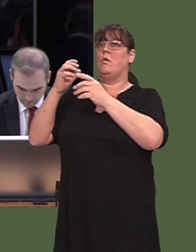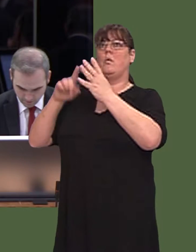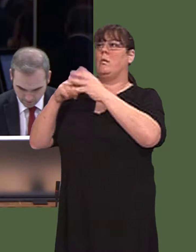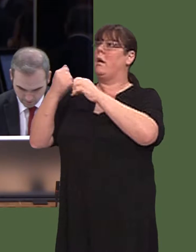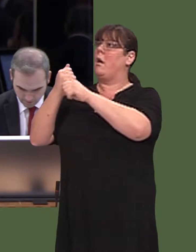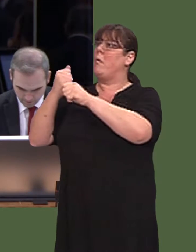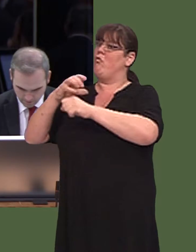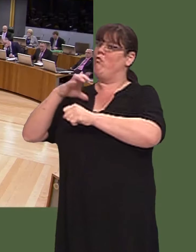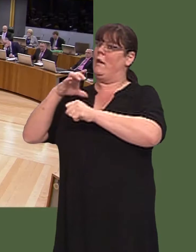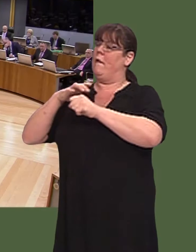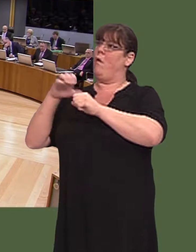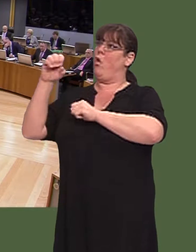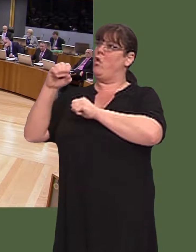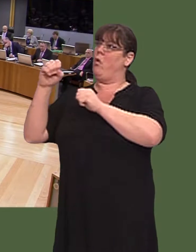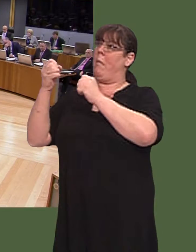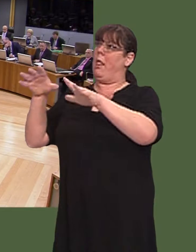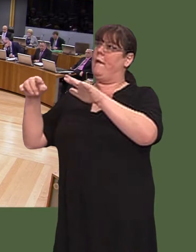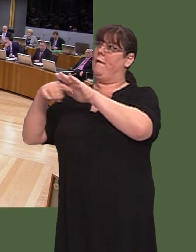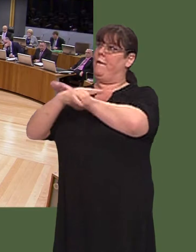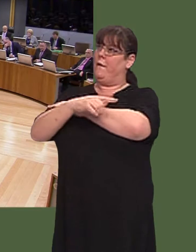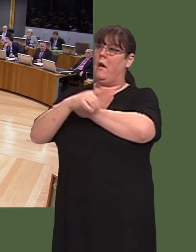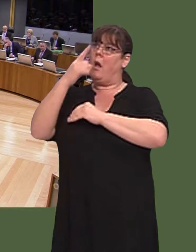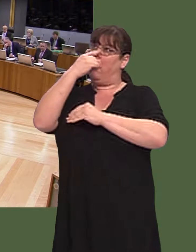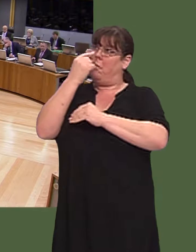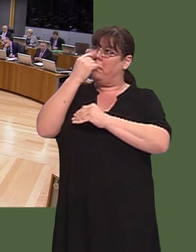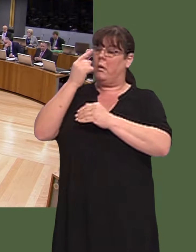Would the First Minister, in that context, be prepared to raise the issue of the need